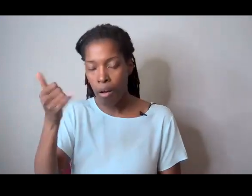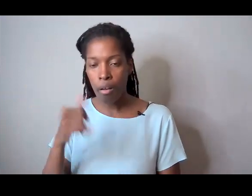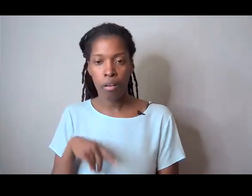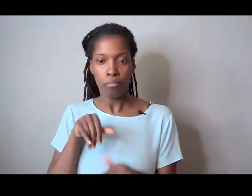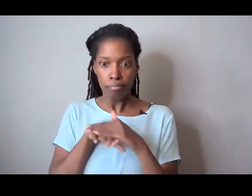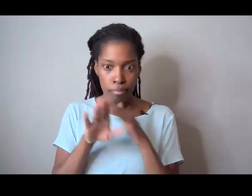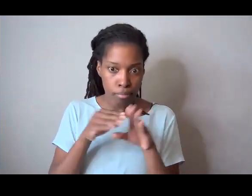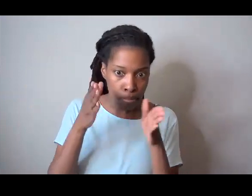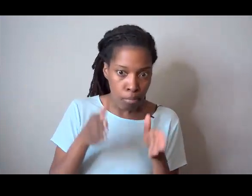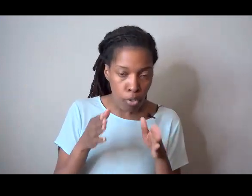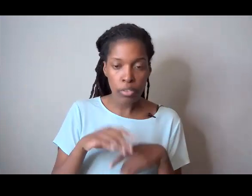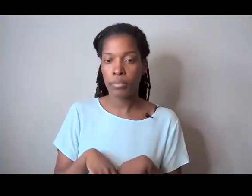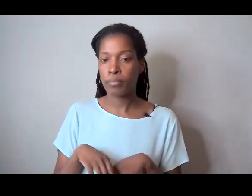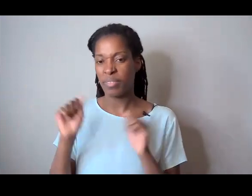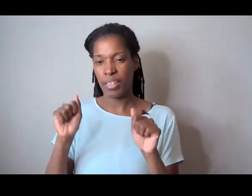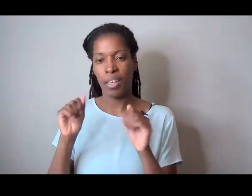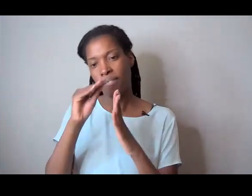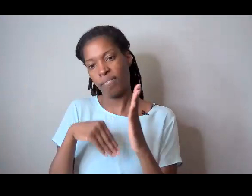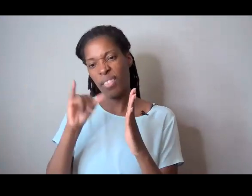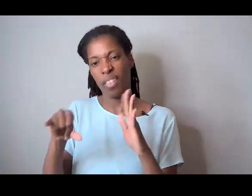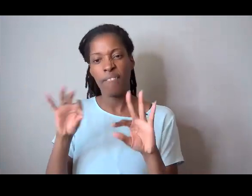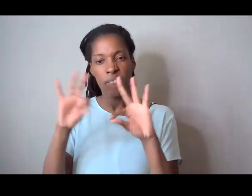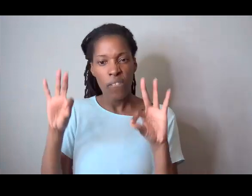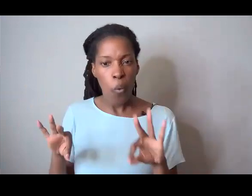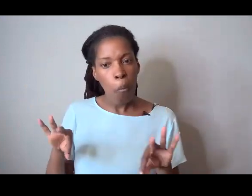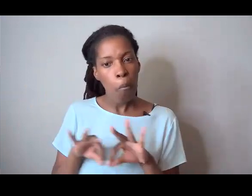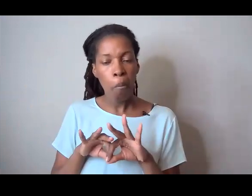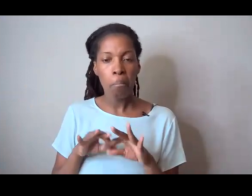You can call. You can go in. You can write something up and mail it in.